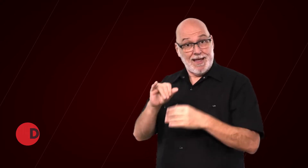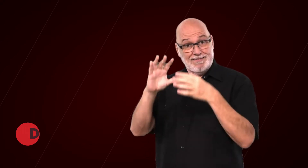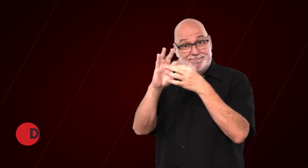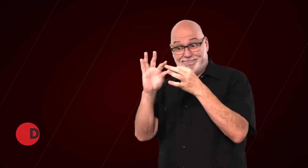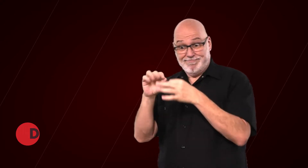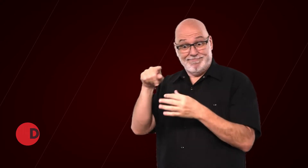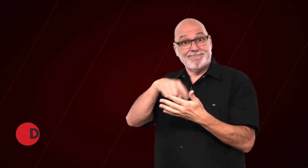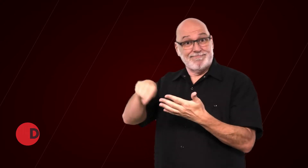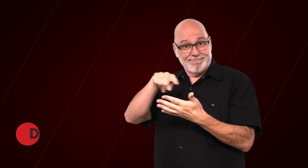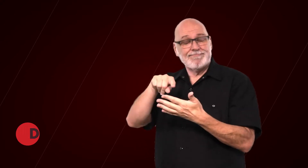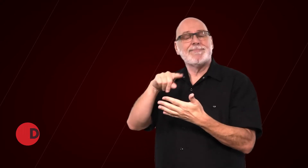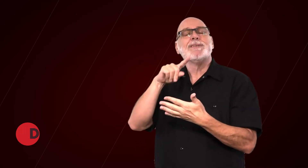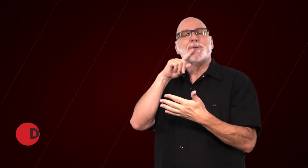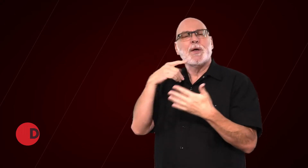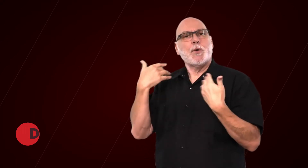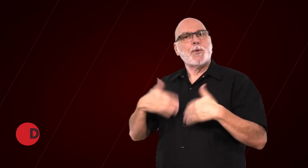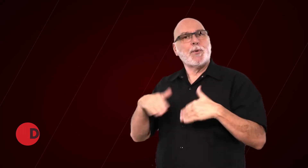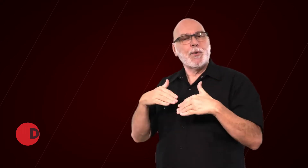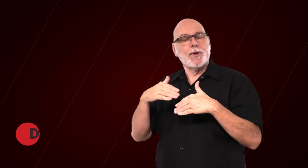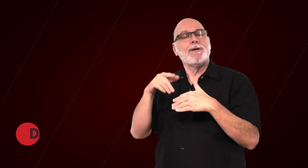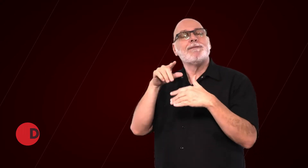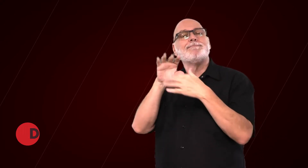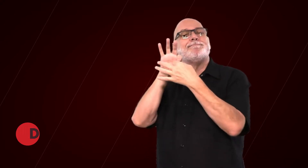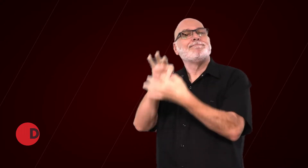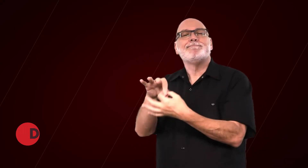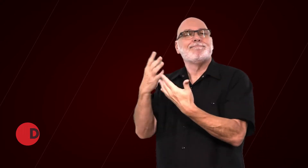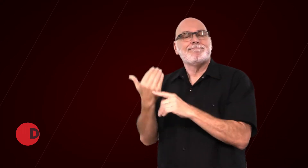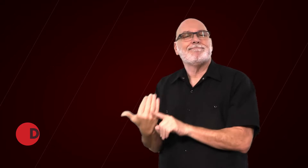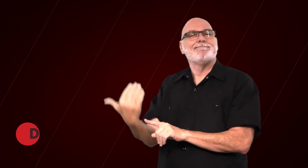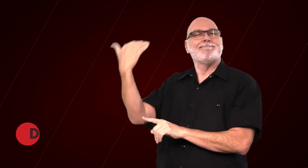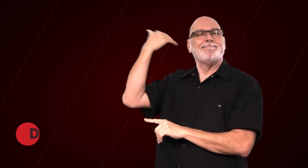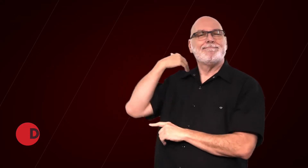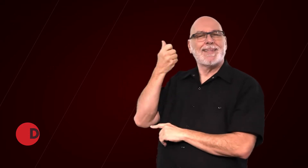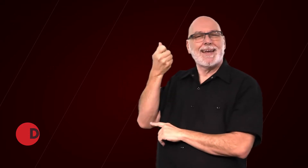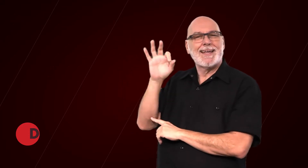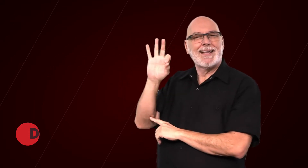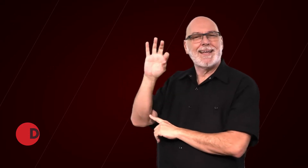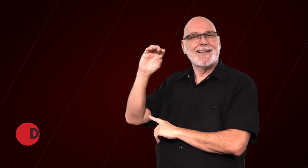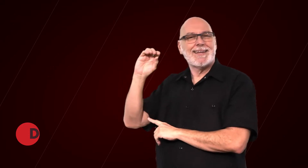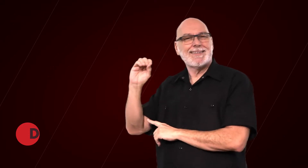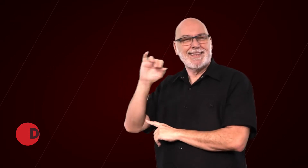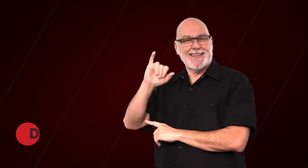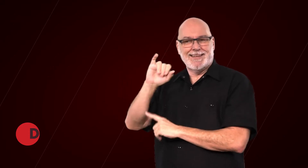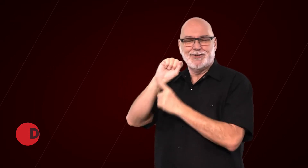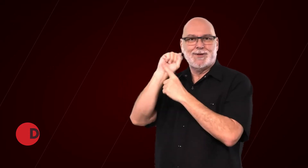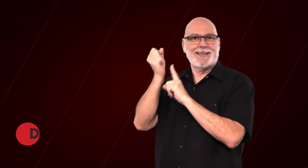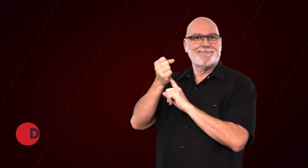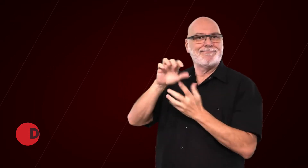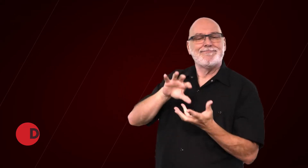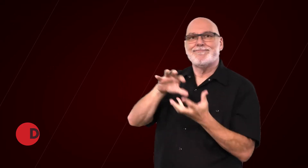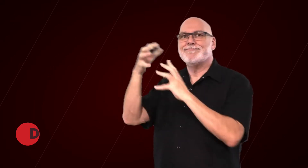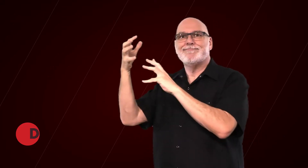This complicated situation all goes back to 1990 when the Saskatchewan